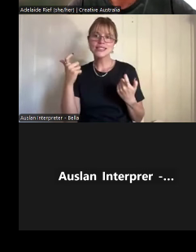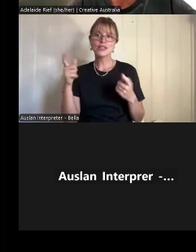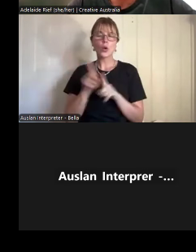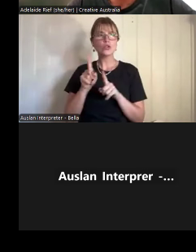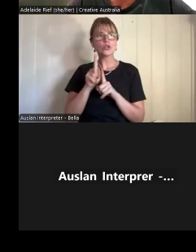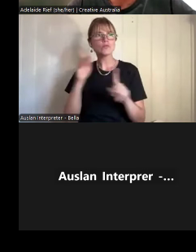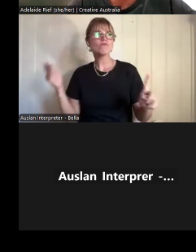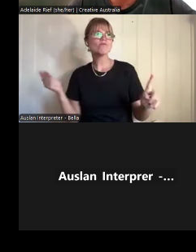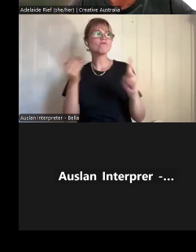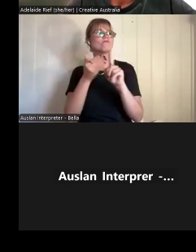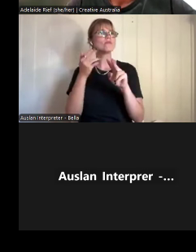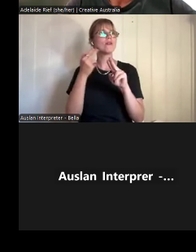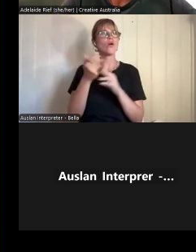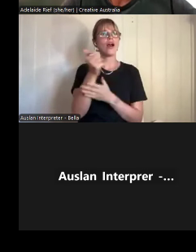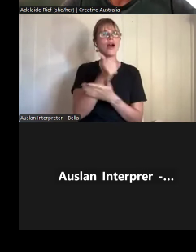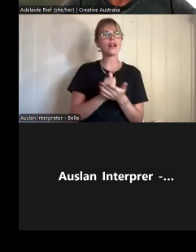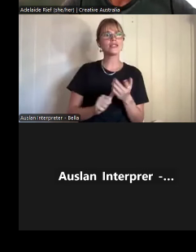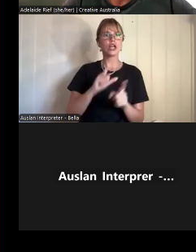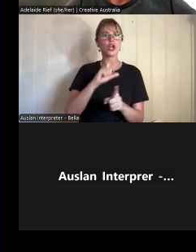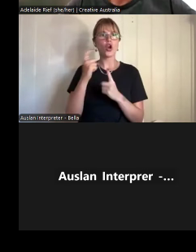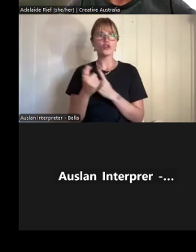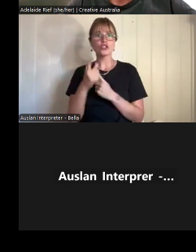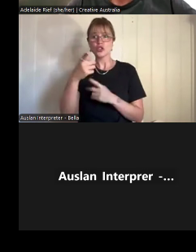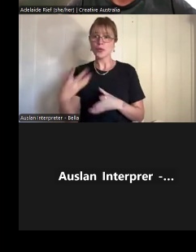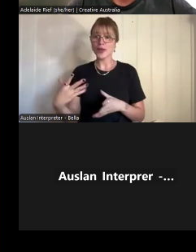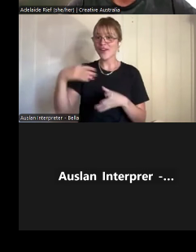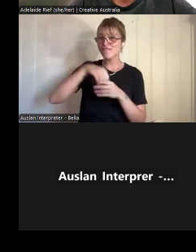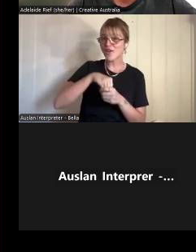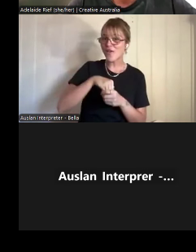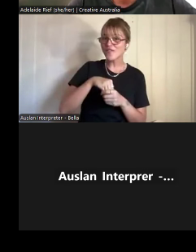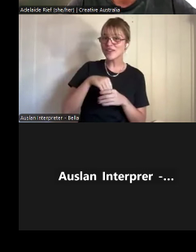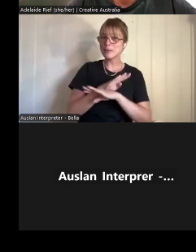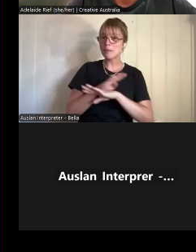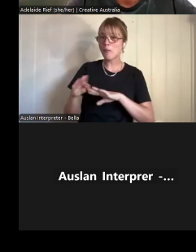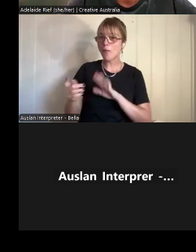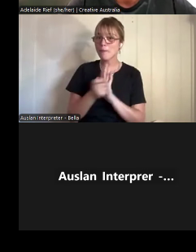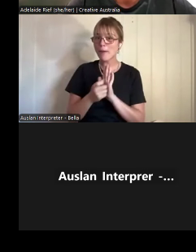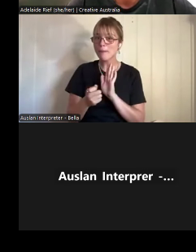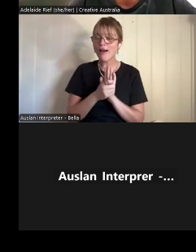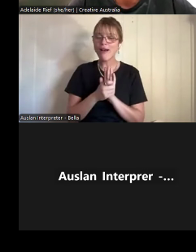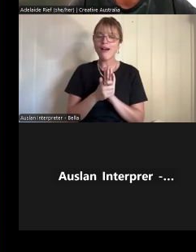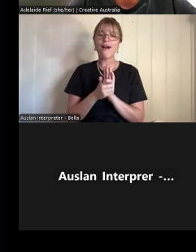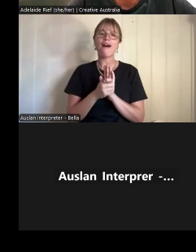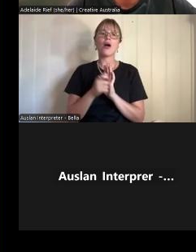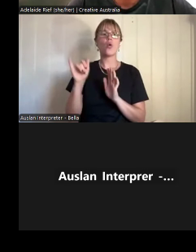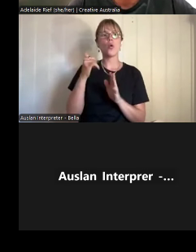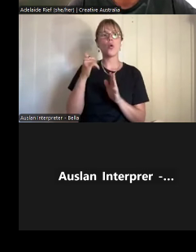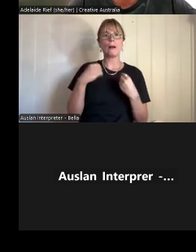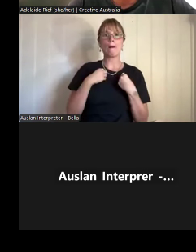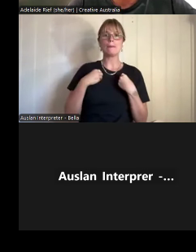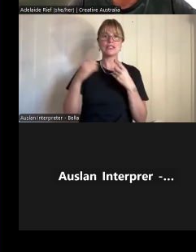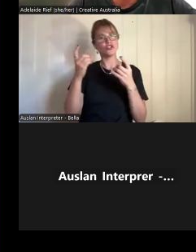for arts and culture. And being involved as a Board member or a company Director in an arts